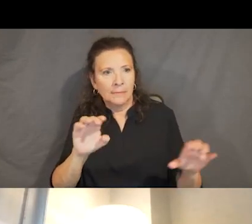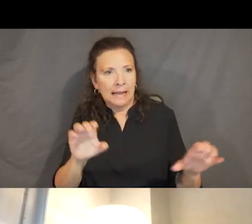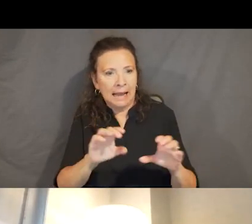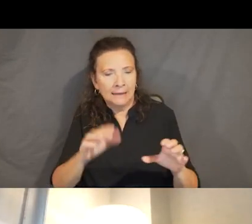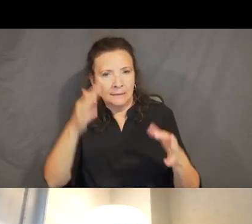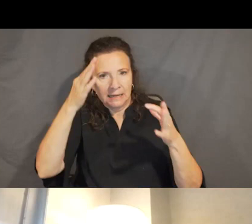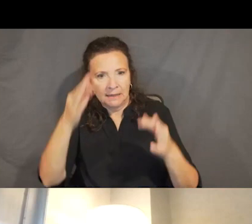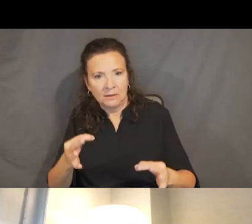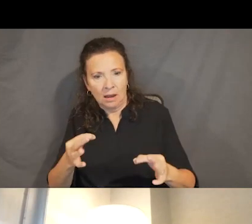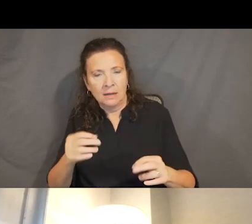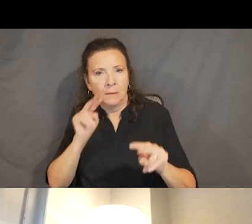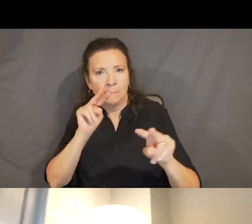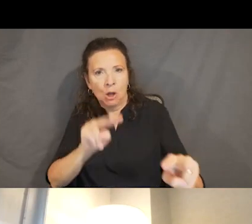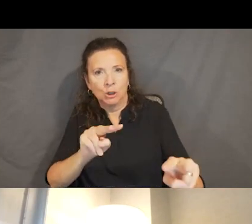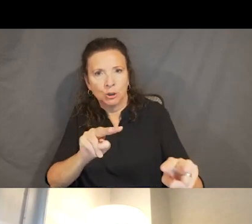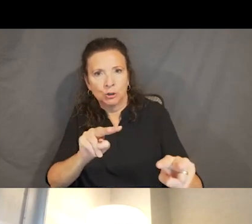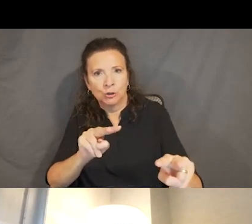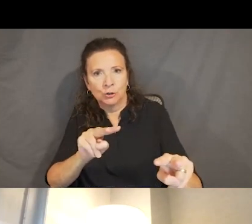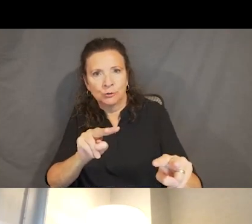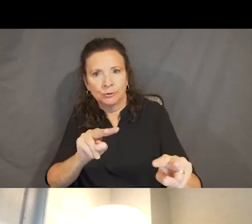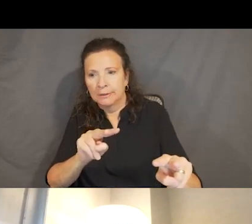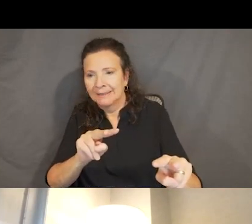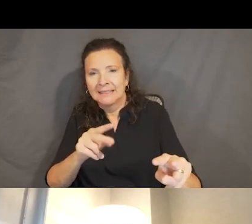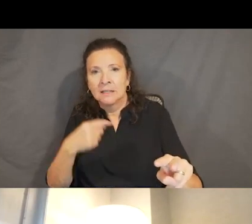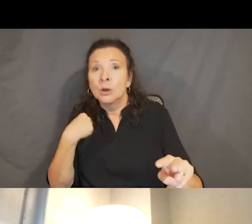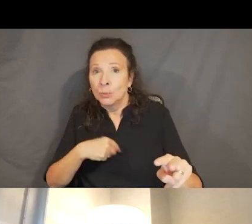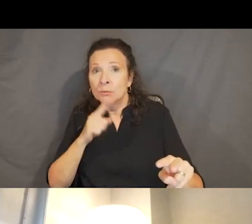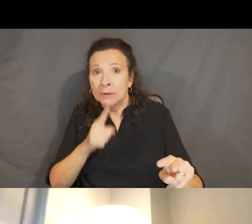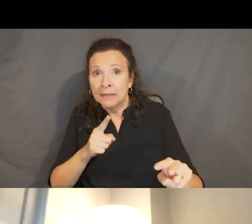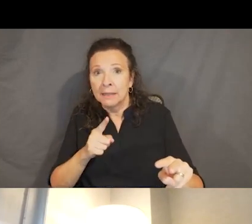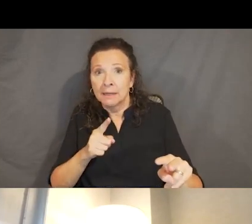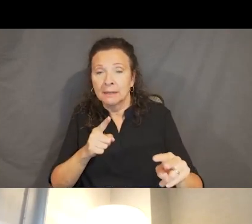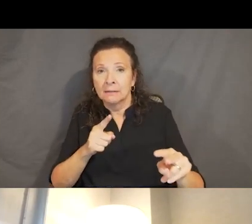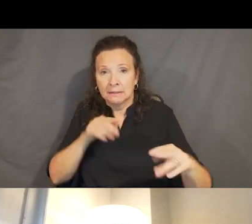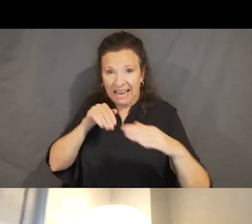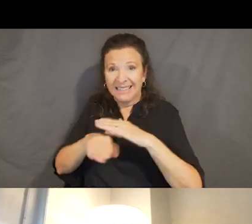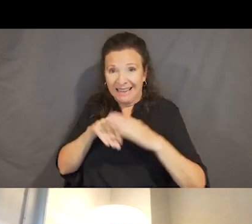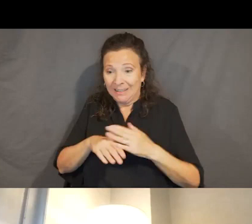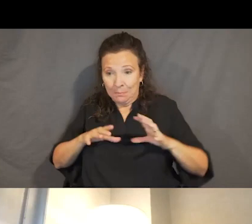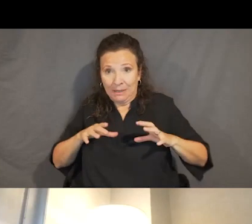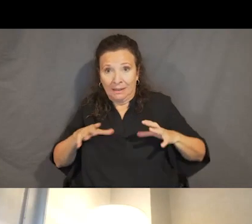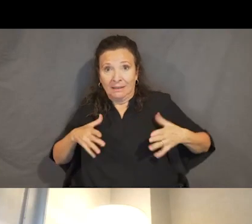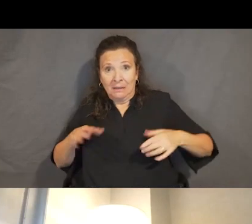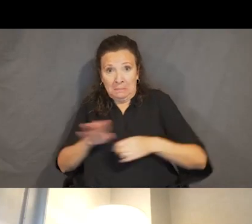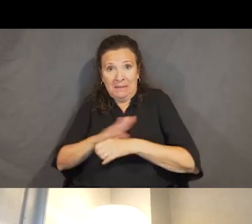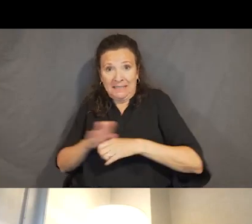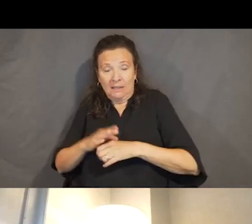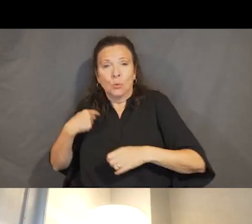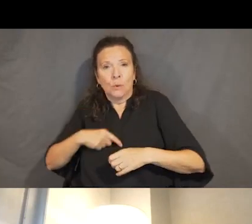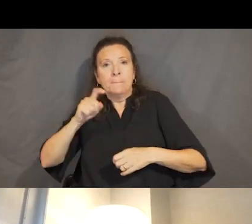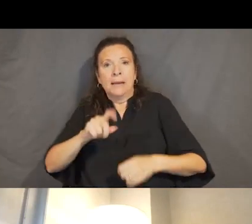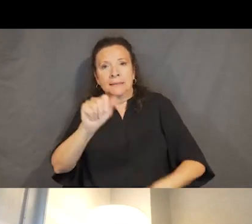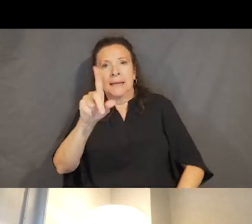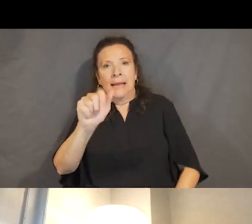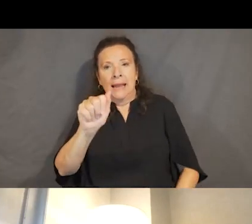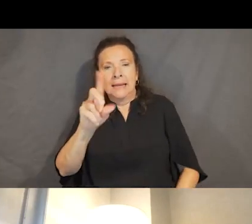monitor. We really, as an accessibility industry, have to act, decide, and monitor, to prioritize